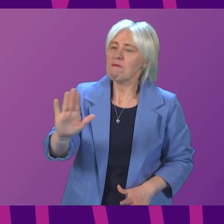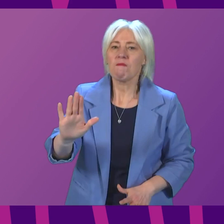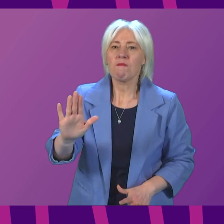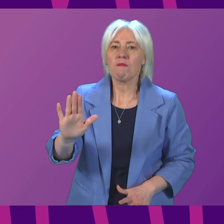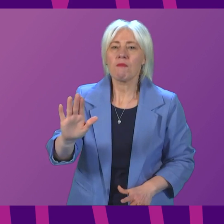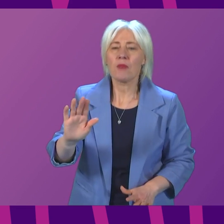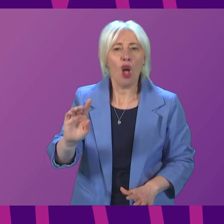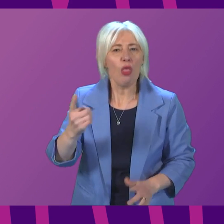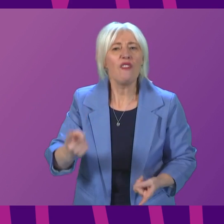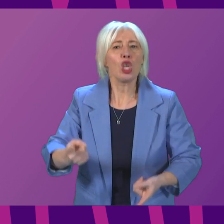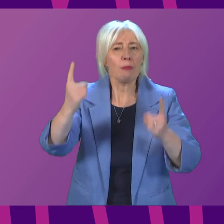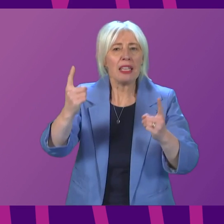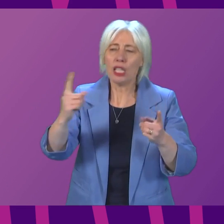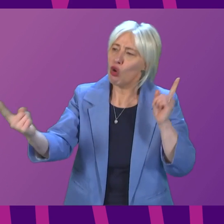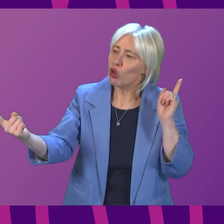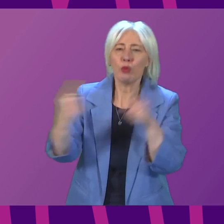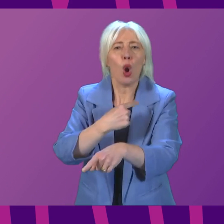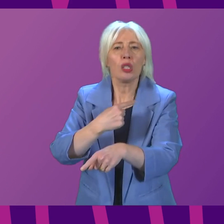The First Minister is responding to the question.